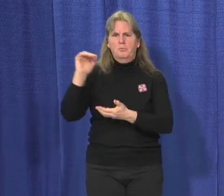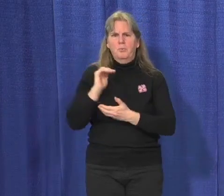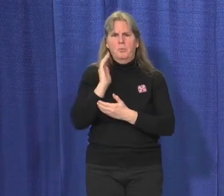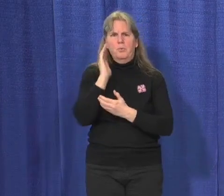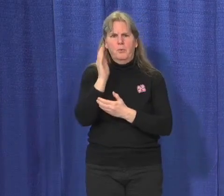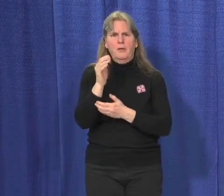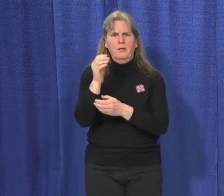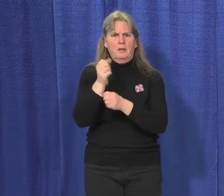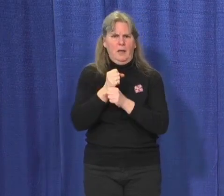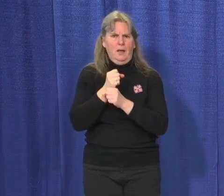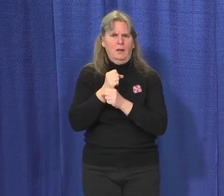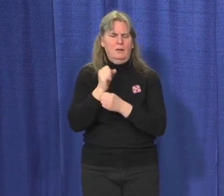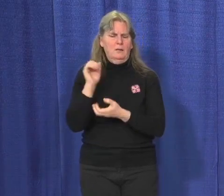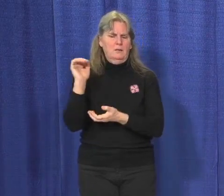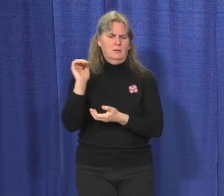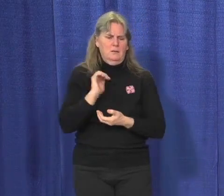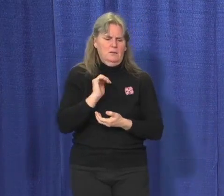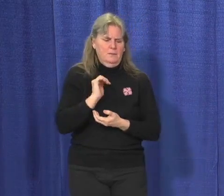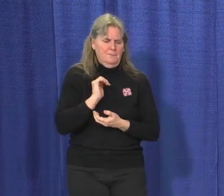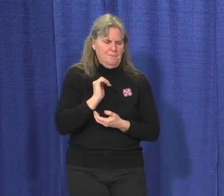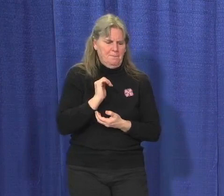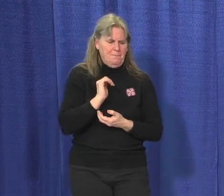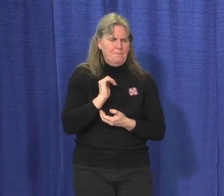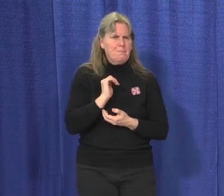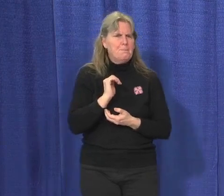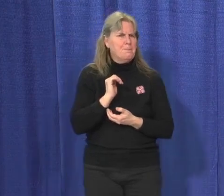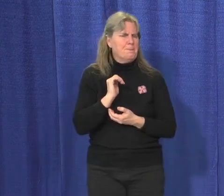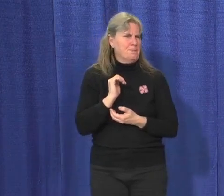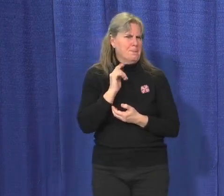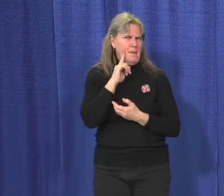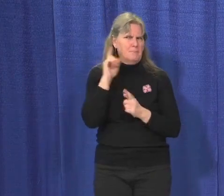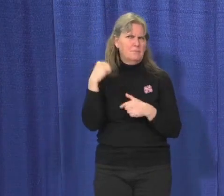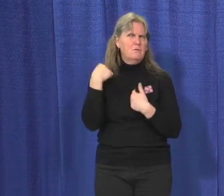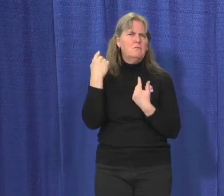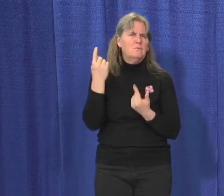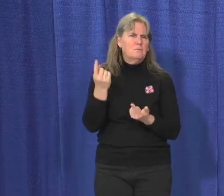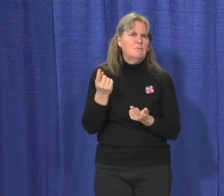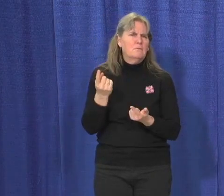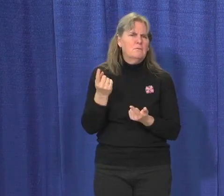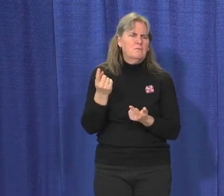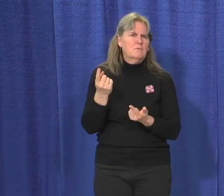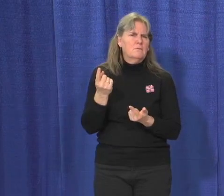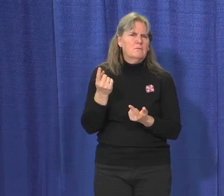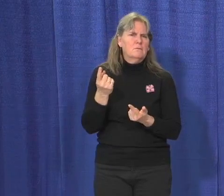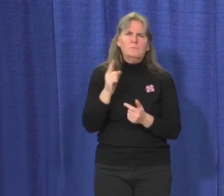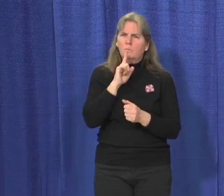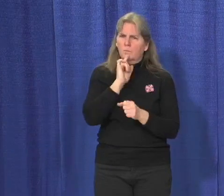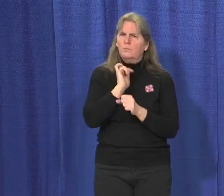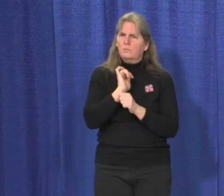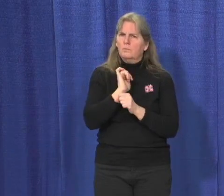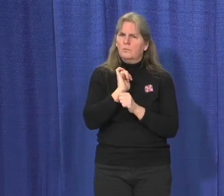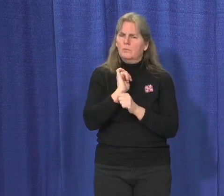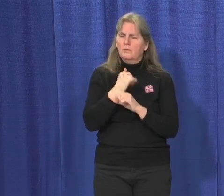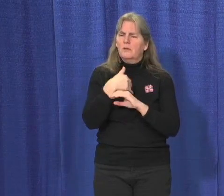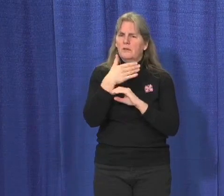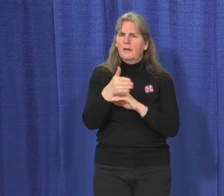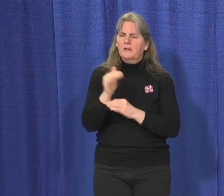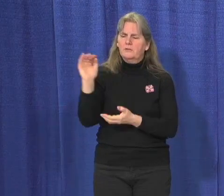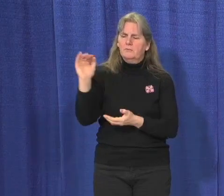We have -- I think so far can we have the assurance at the next